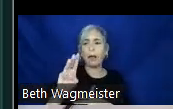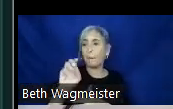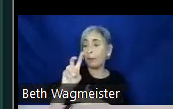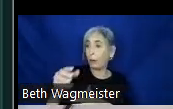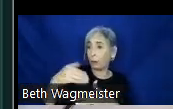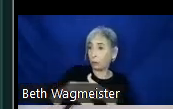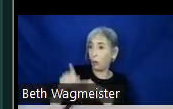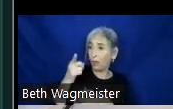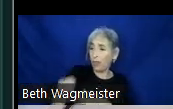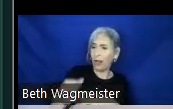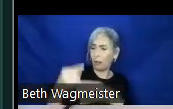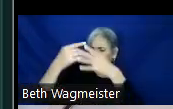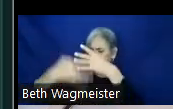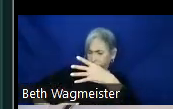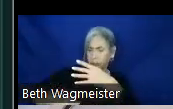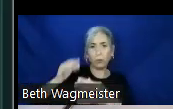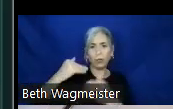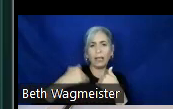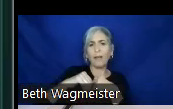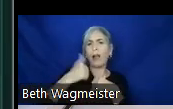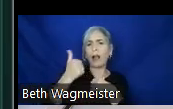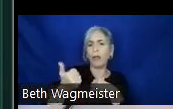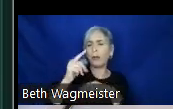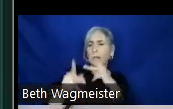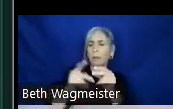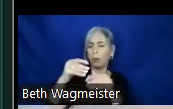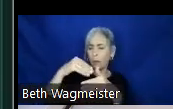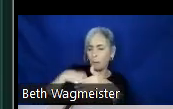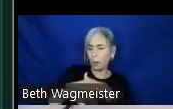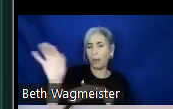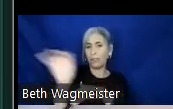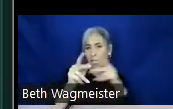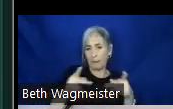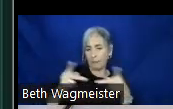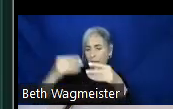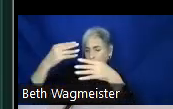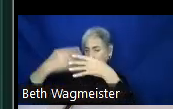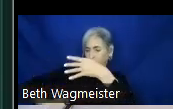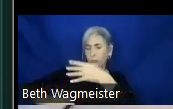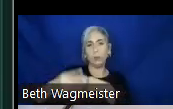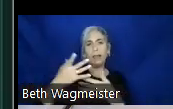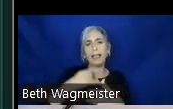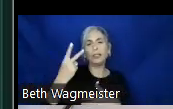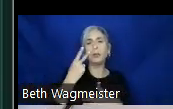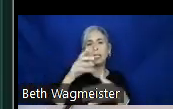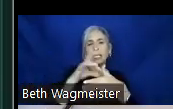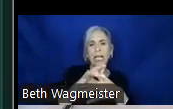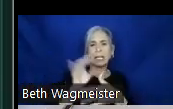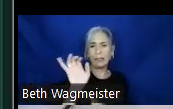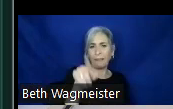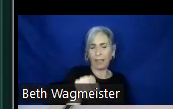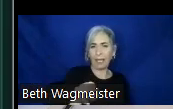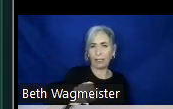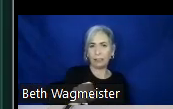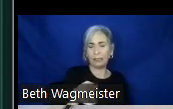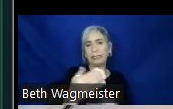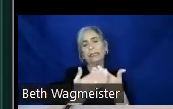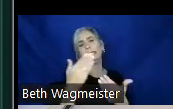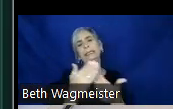but others born in the same place. We like to see content like this that is easy to query